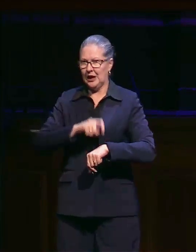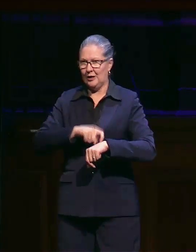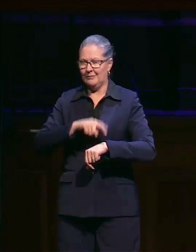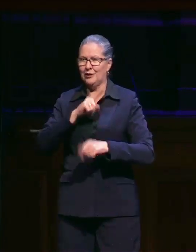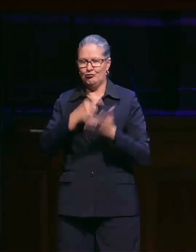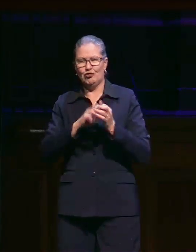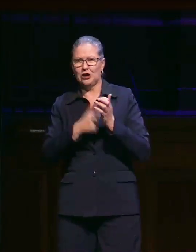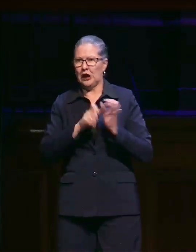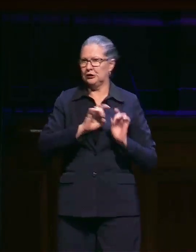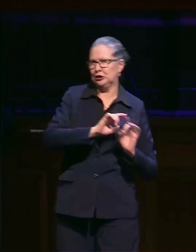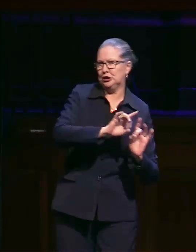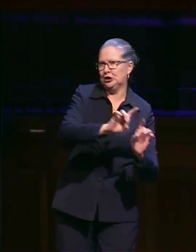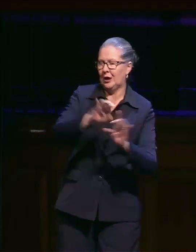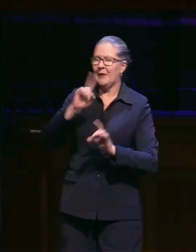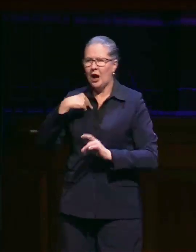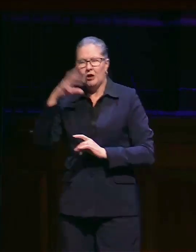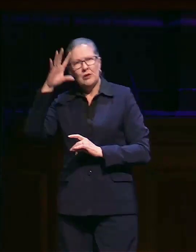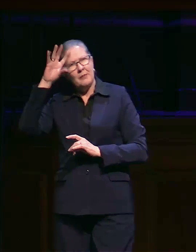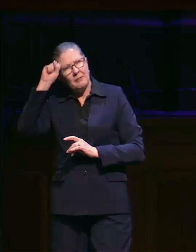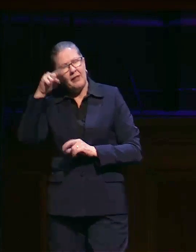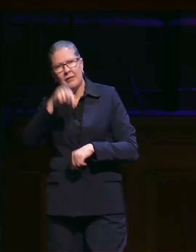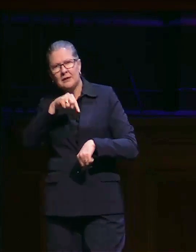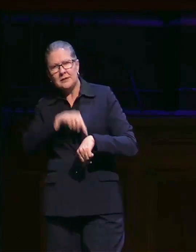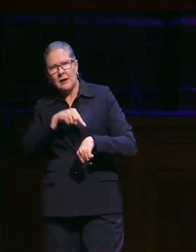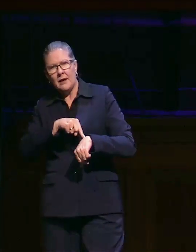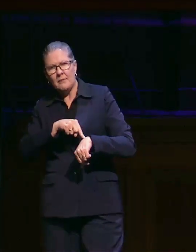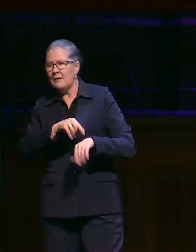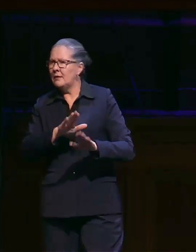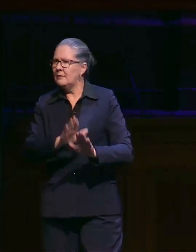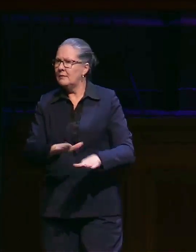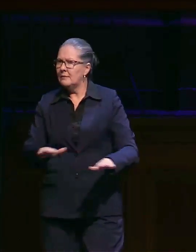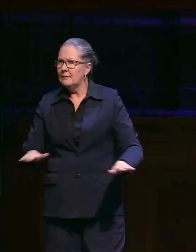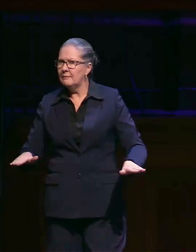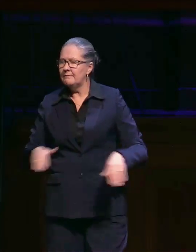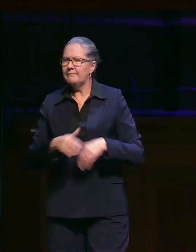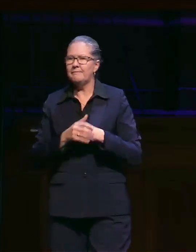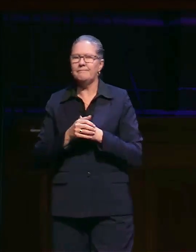remember the human face especially the kids who didn't have the basics now this